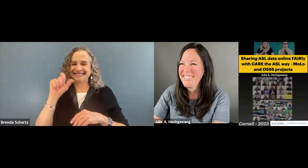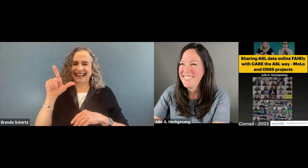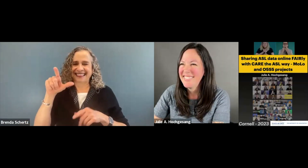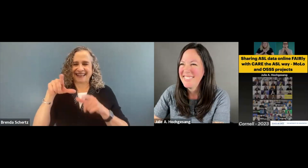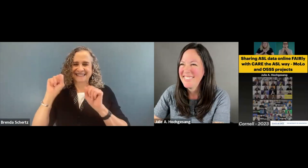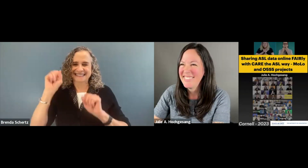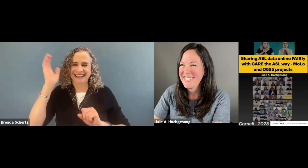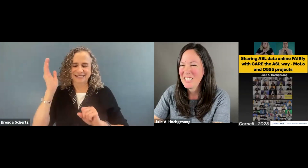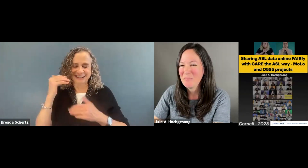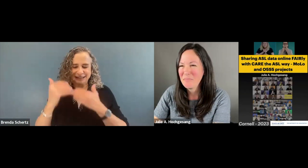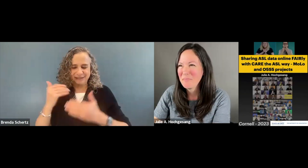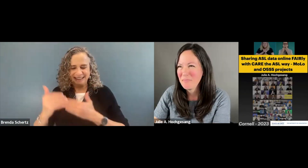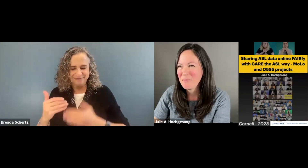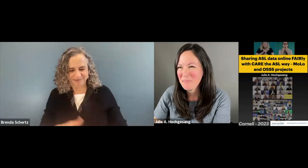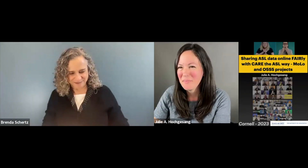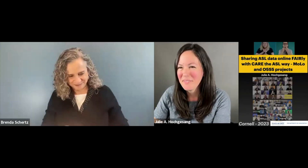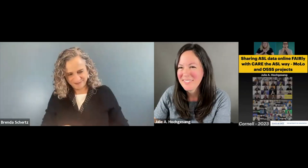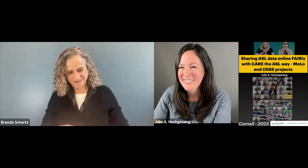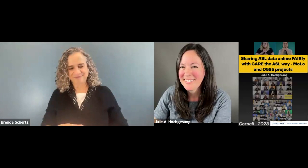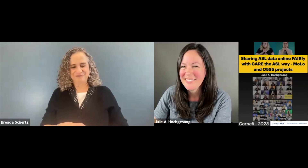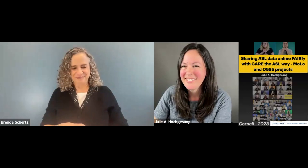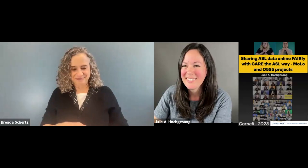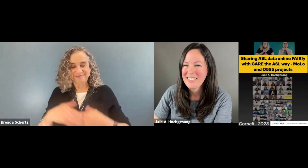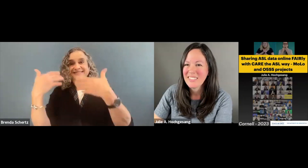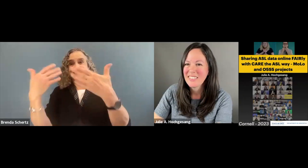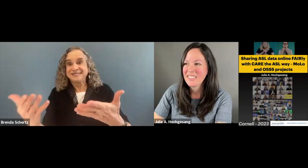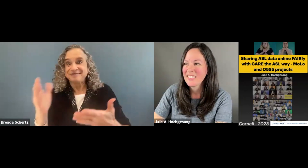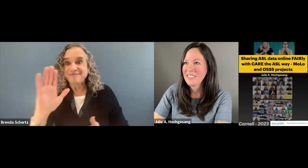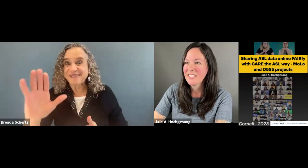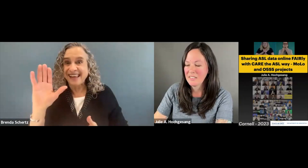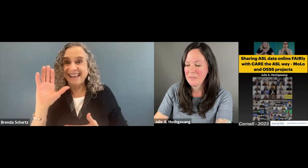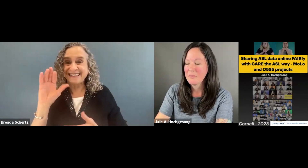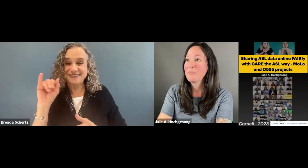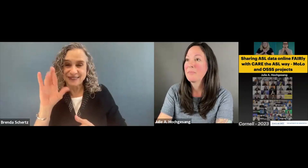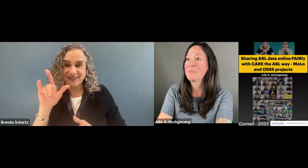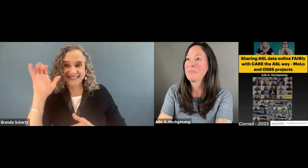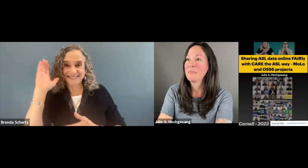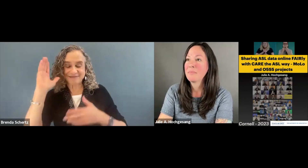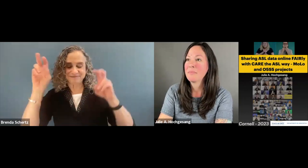It's also part of the ASL Linguistics Lecture series.